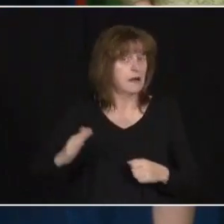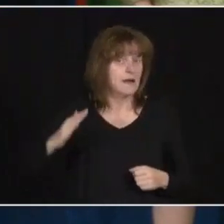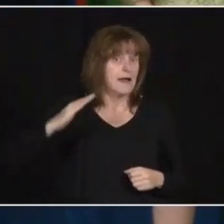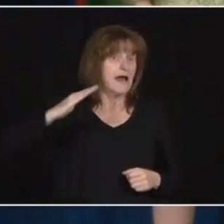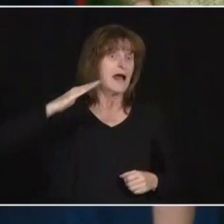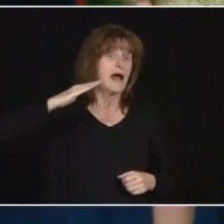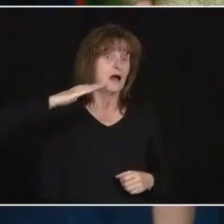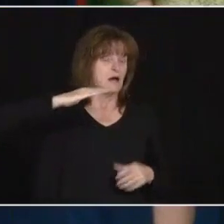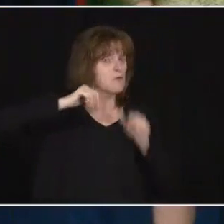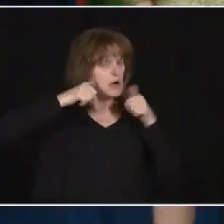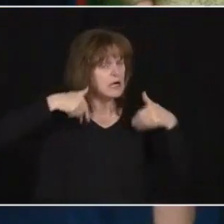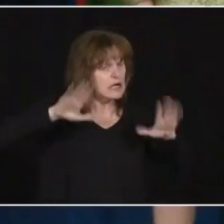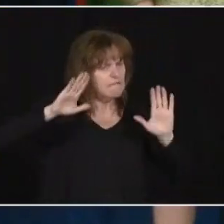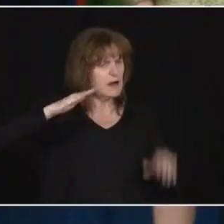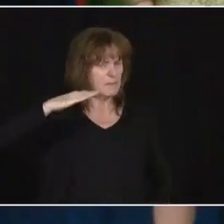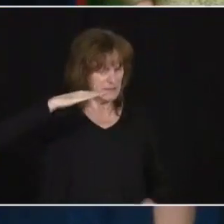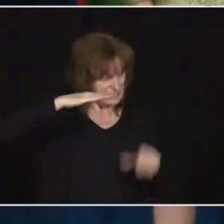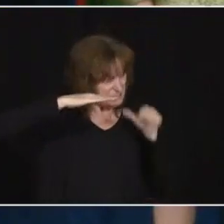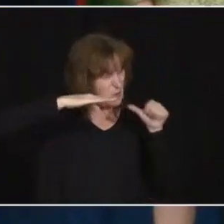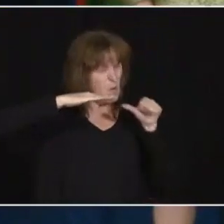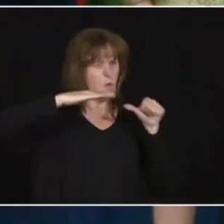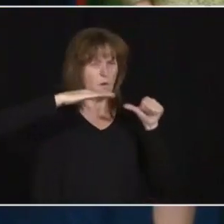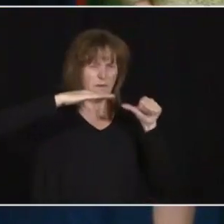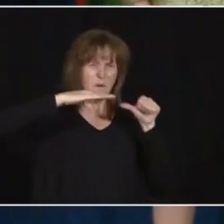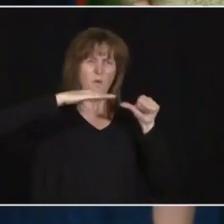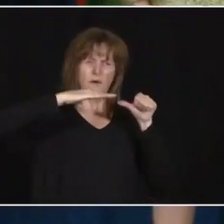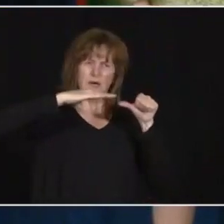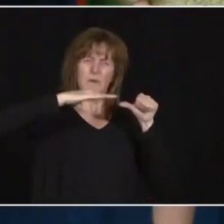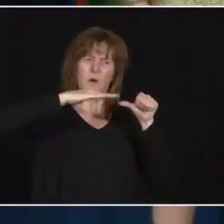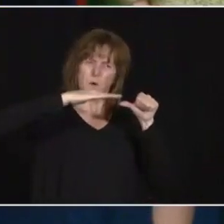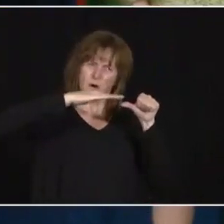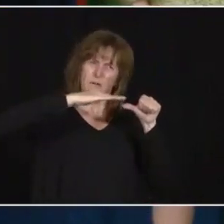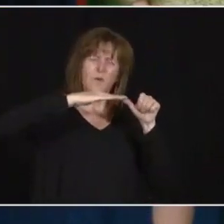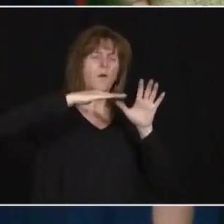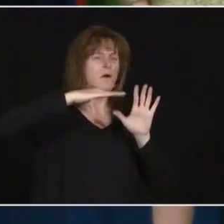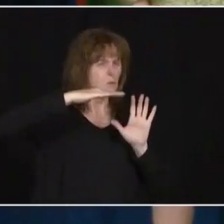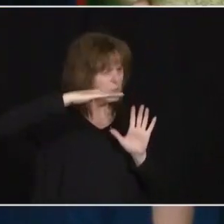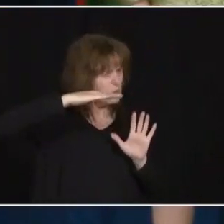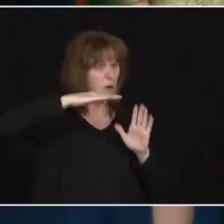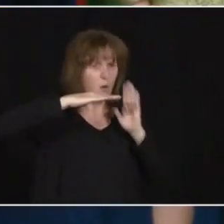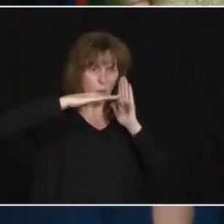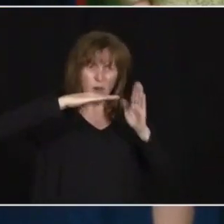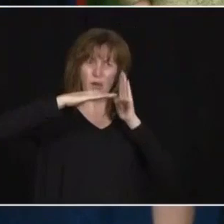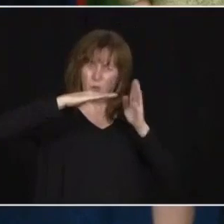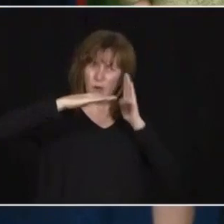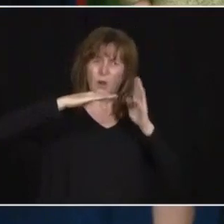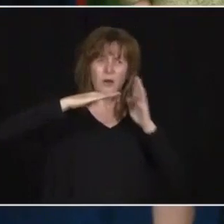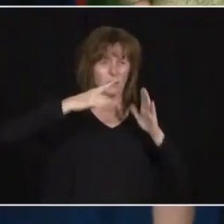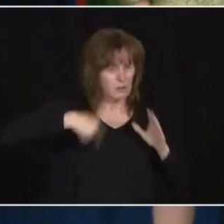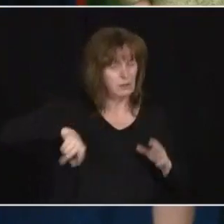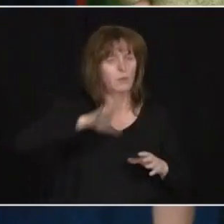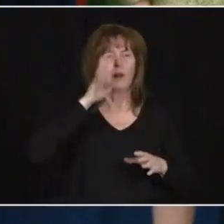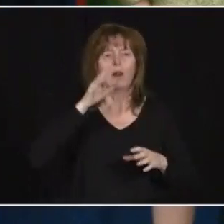There's some positive results. Just hang in there for a little longer. We've worked this hard and come this far, and